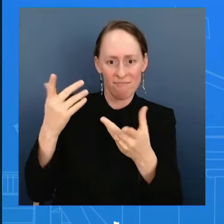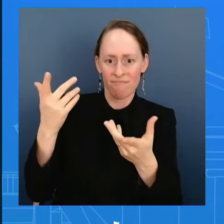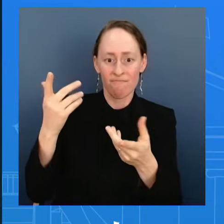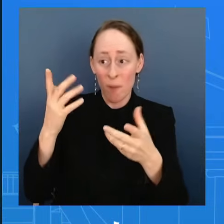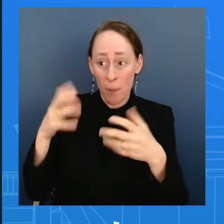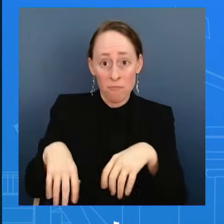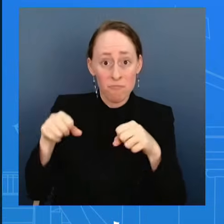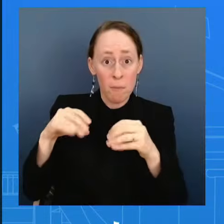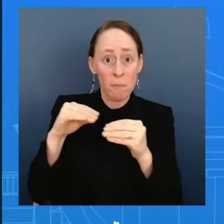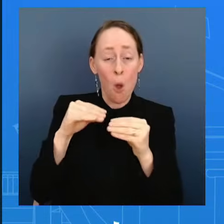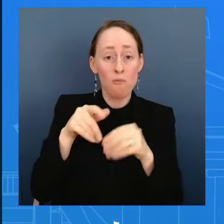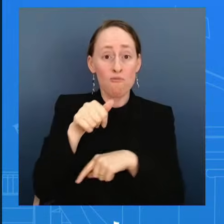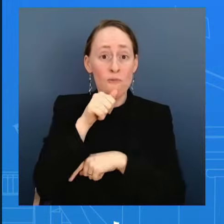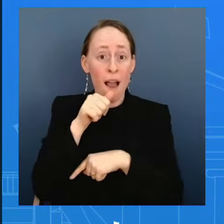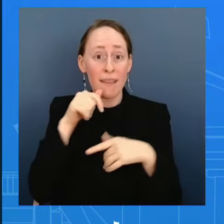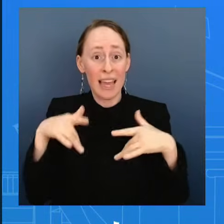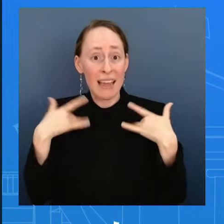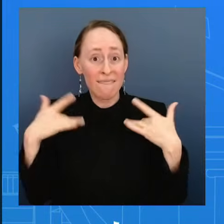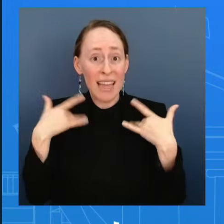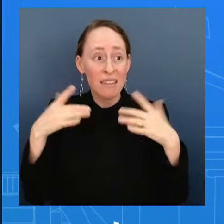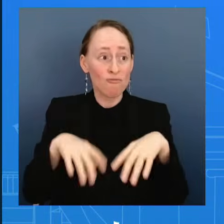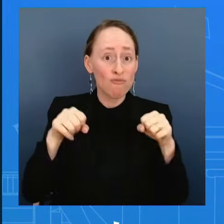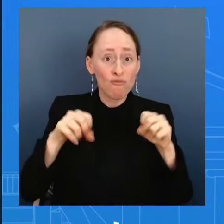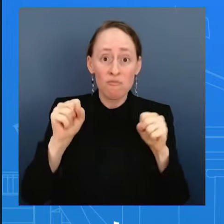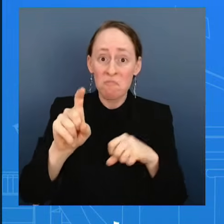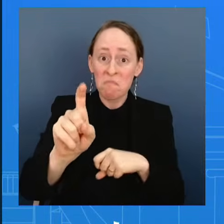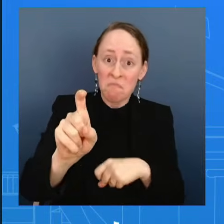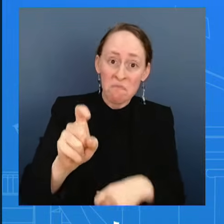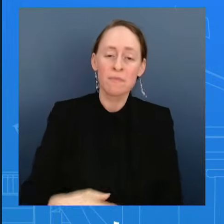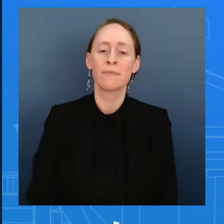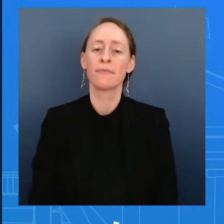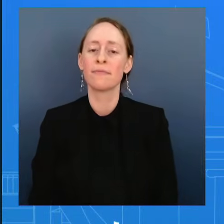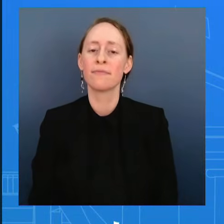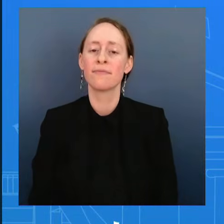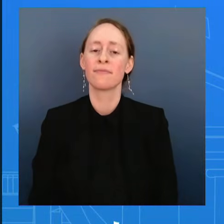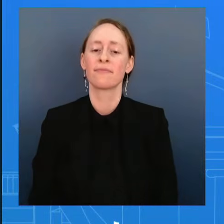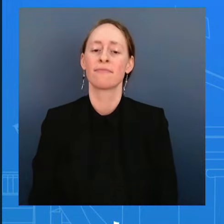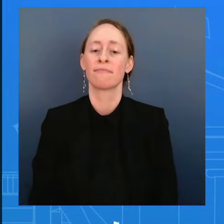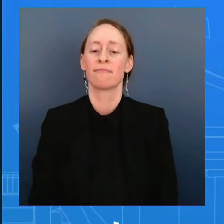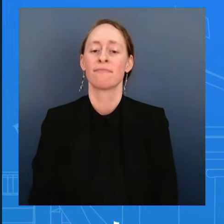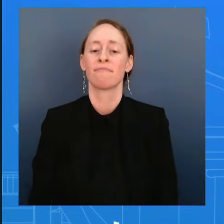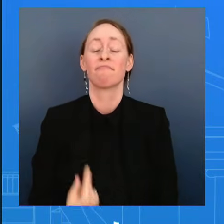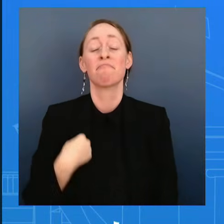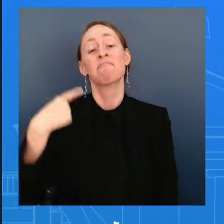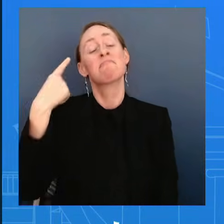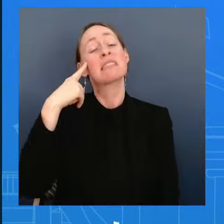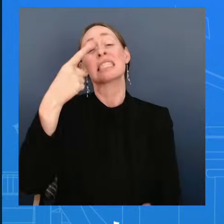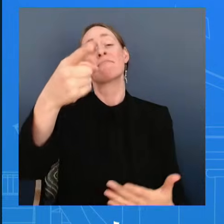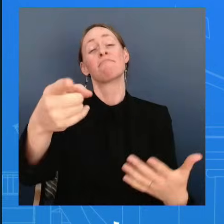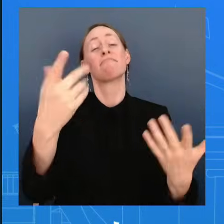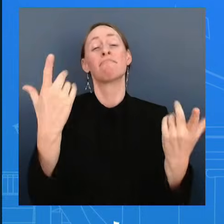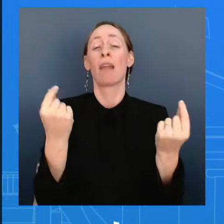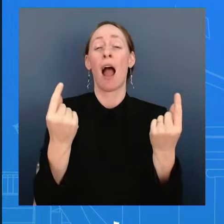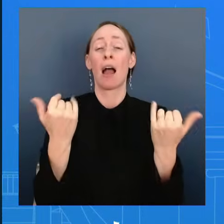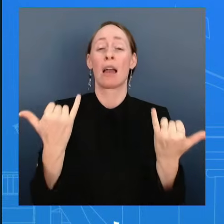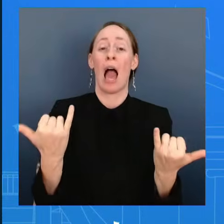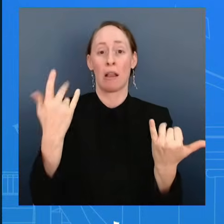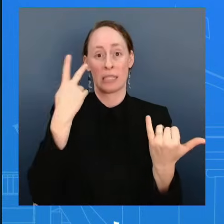have a view about what caused the sell-off on Monday, like what the sort of reason was for it? Ms. Jean-Pierre: Look, I can tell you